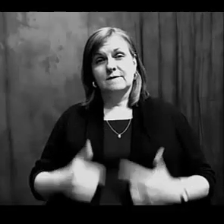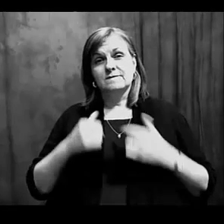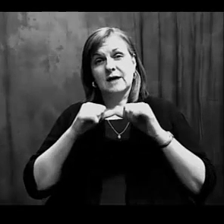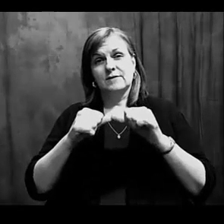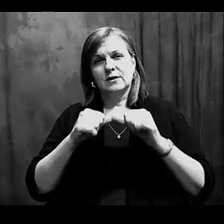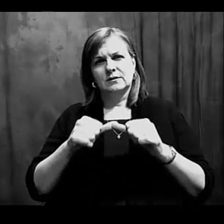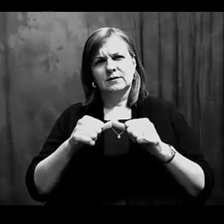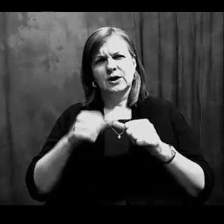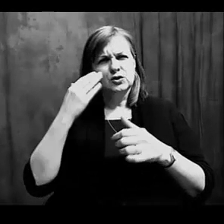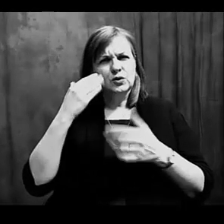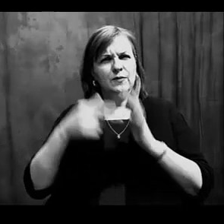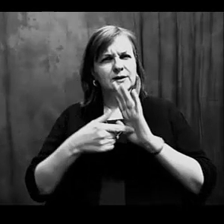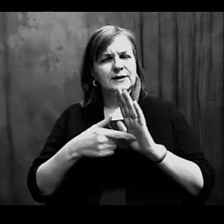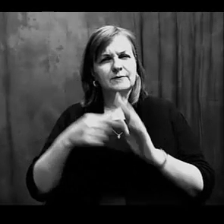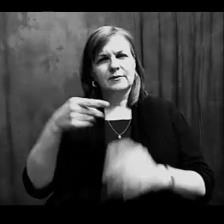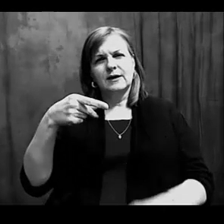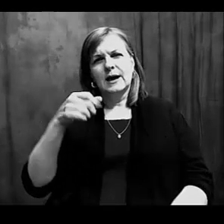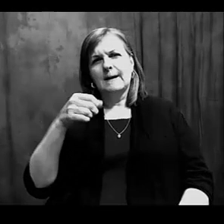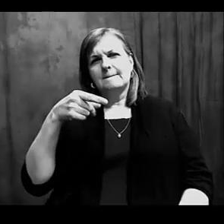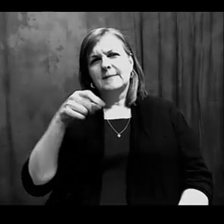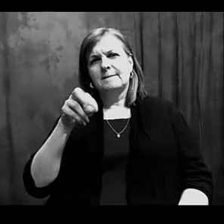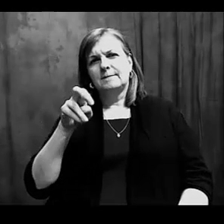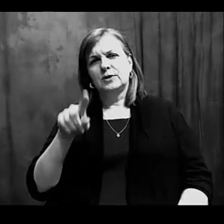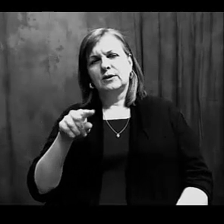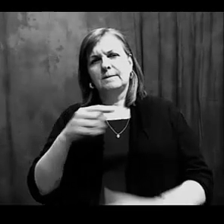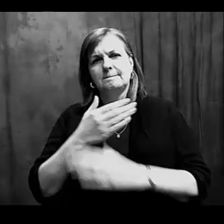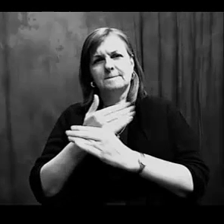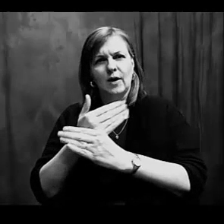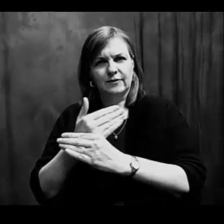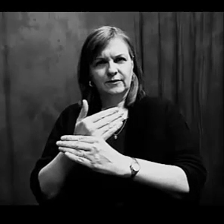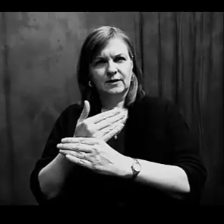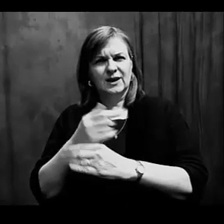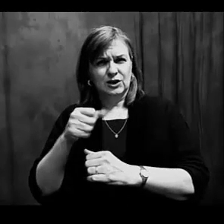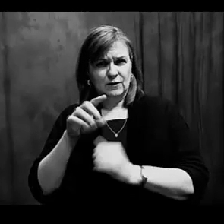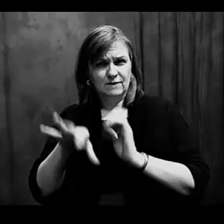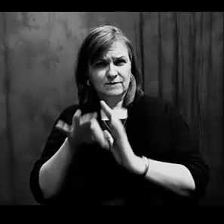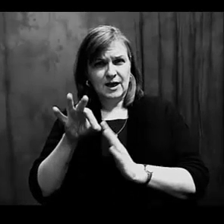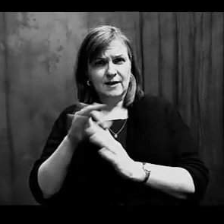some of you may be familiar with the peppered moths